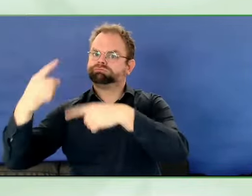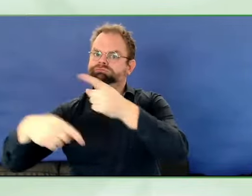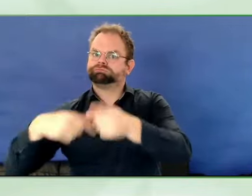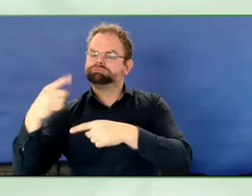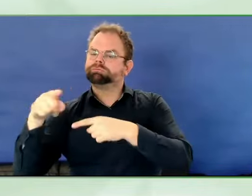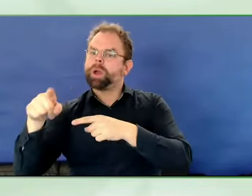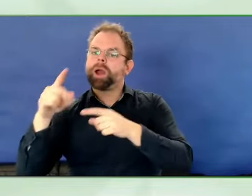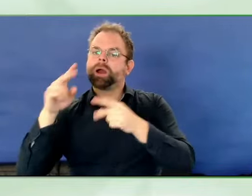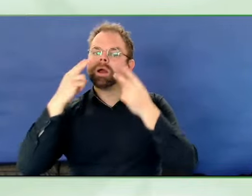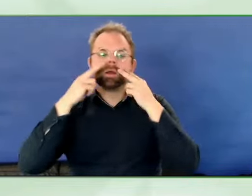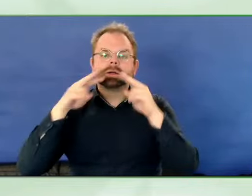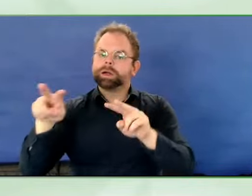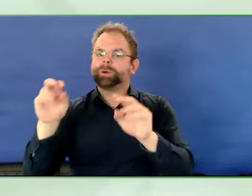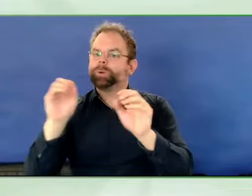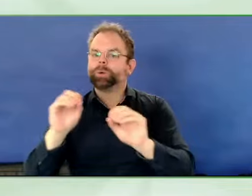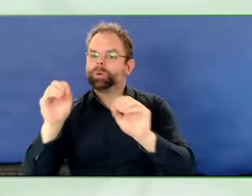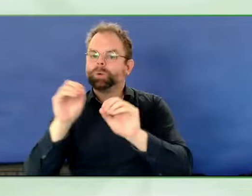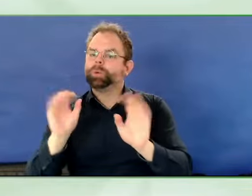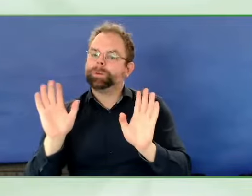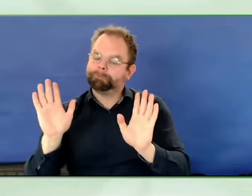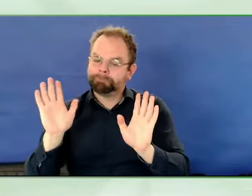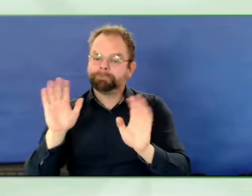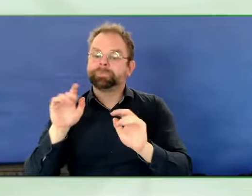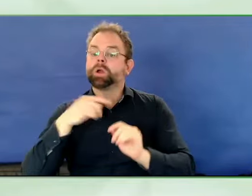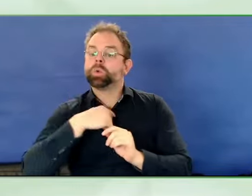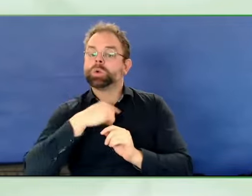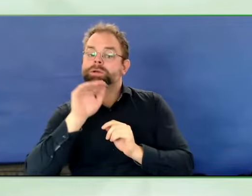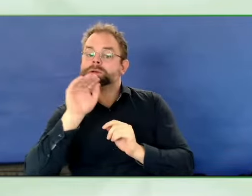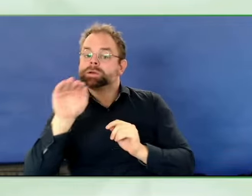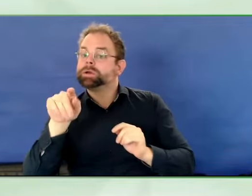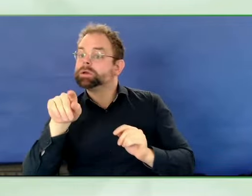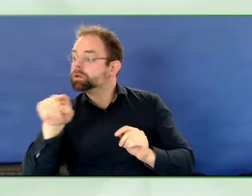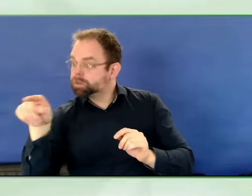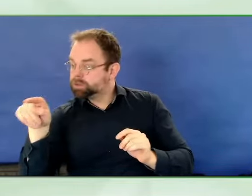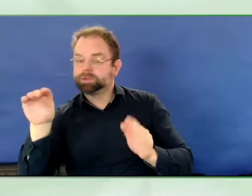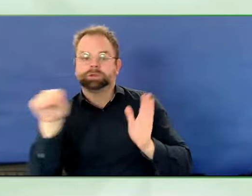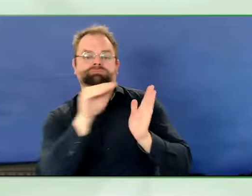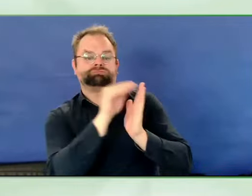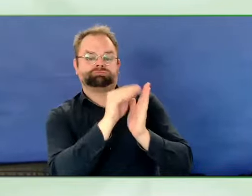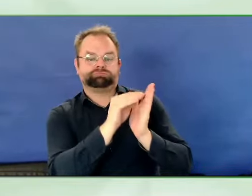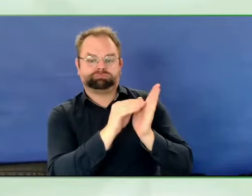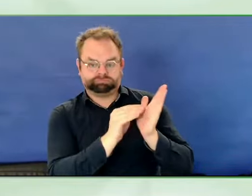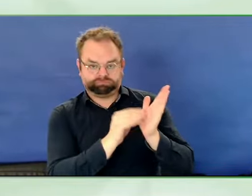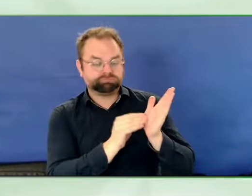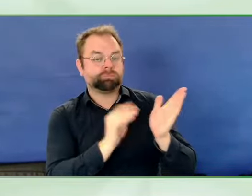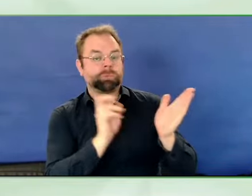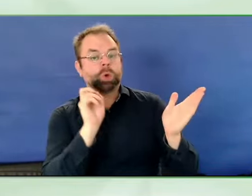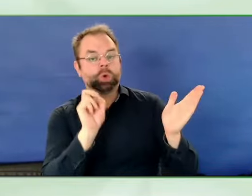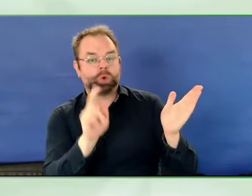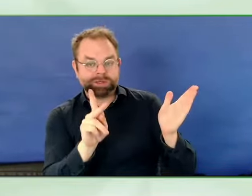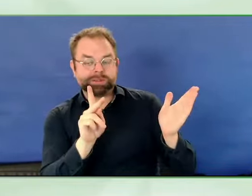Difficult topic.there is so much information. I think that this is the first.